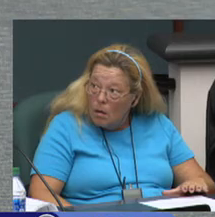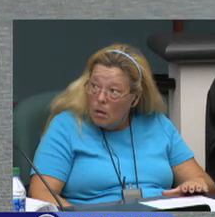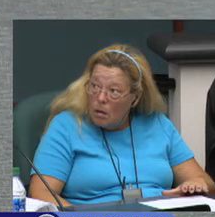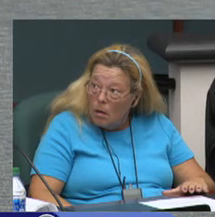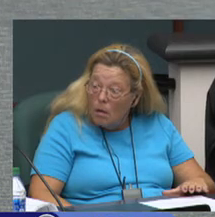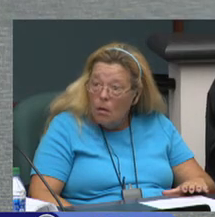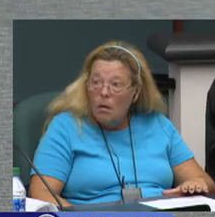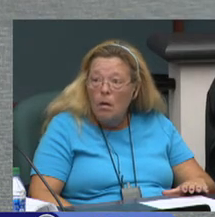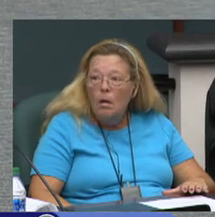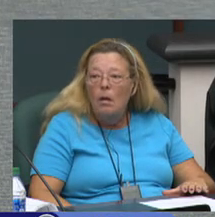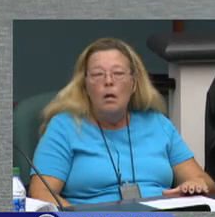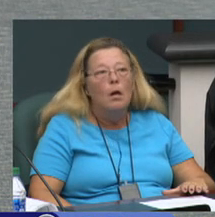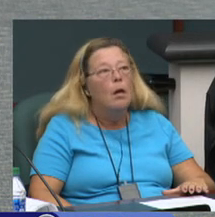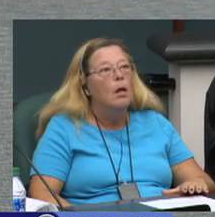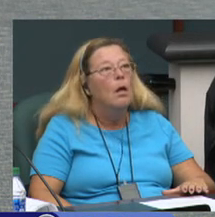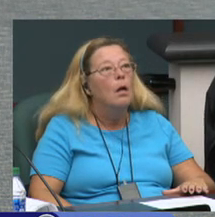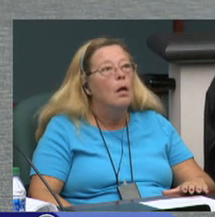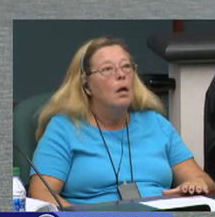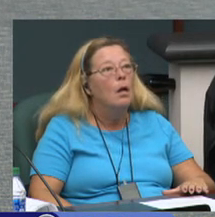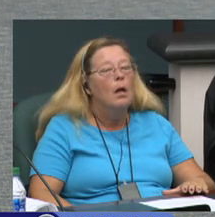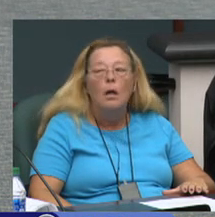additional 20 minutes for the chapter for I think that would be appropriate